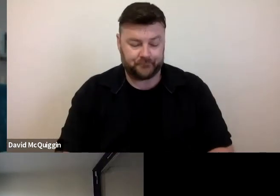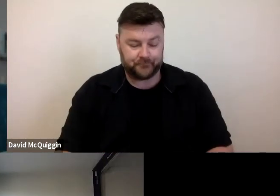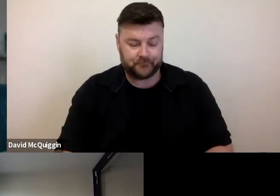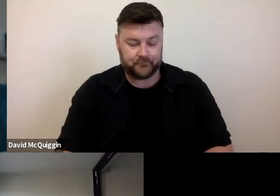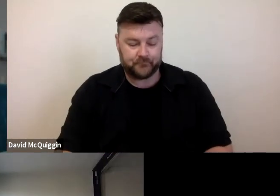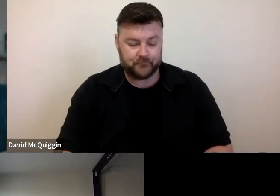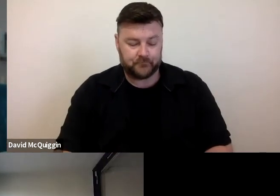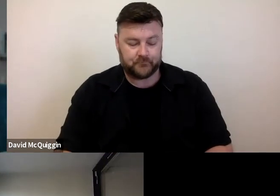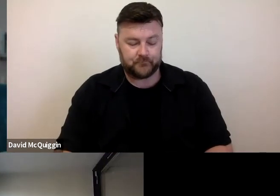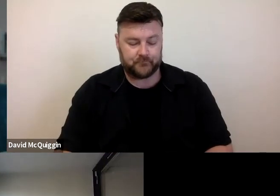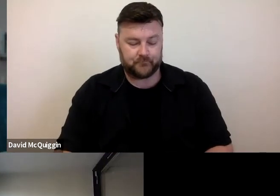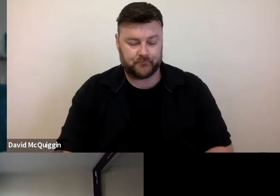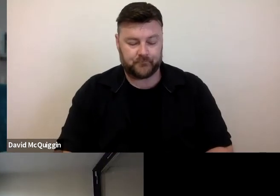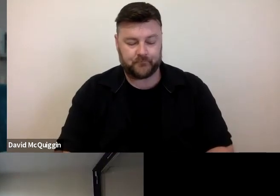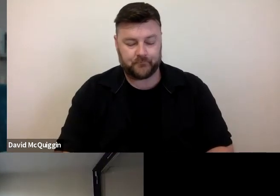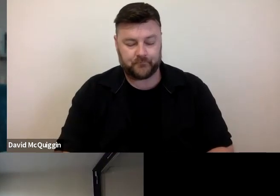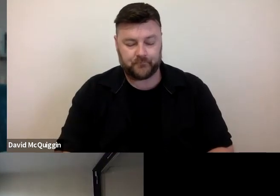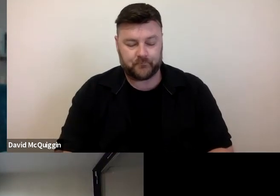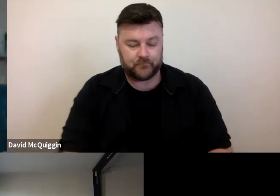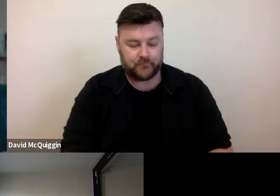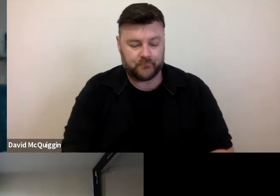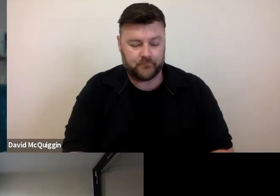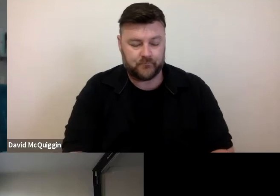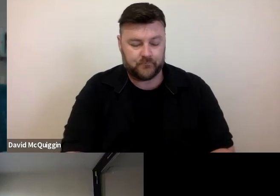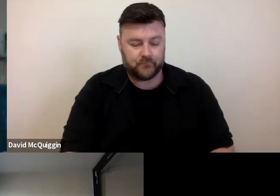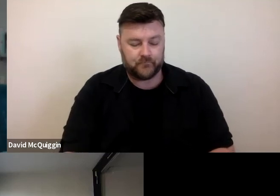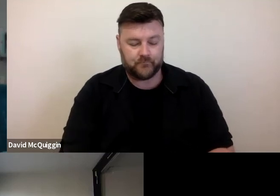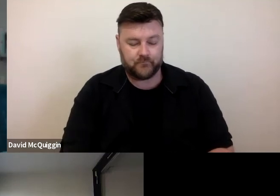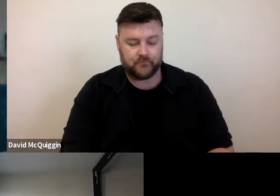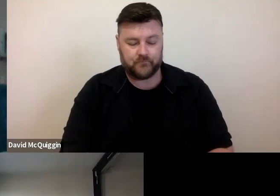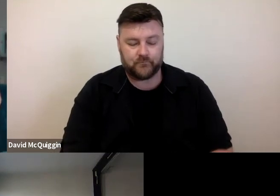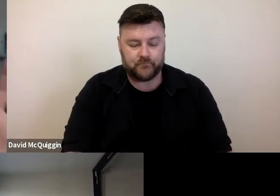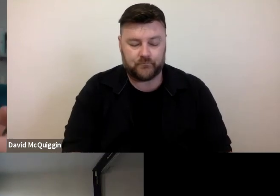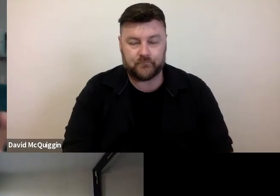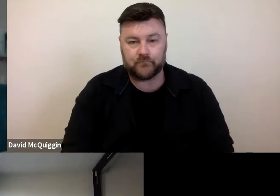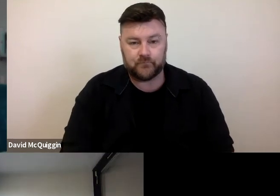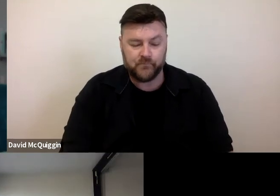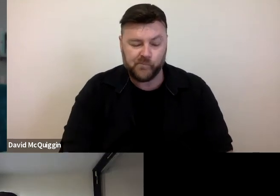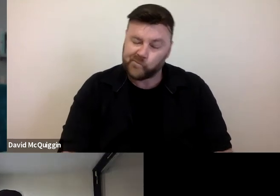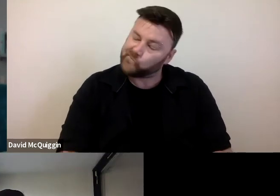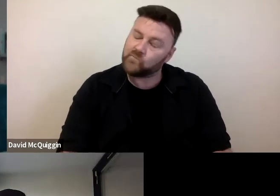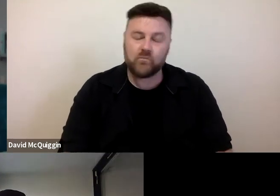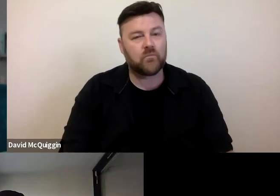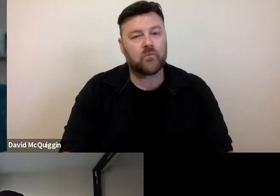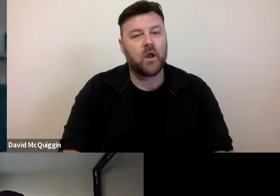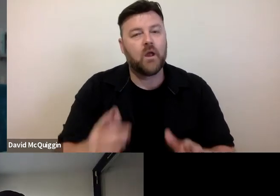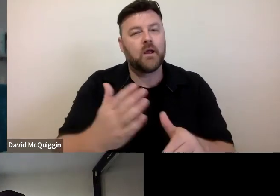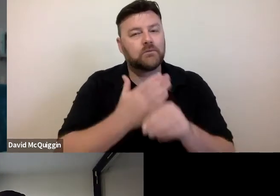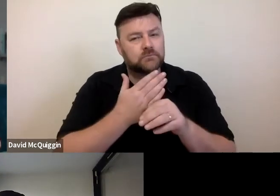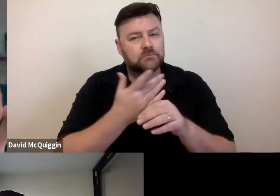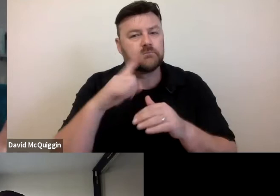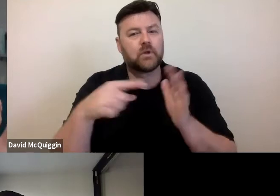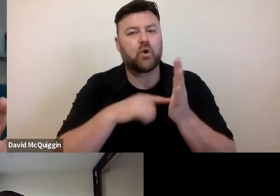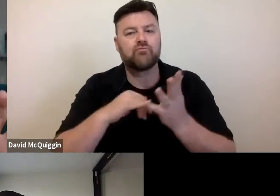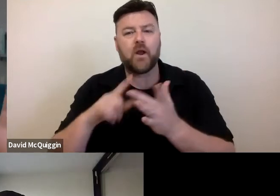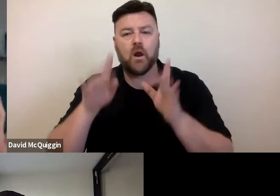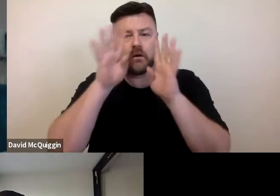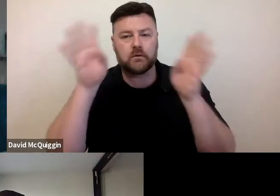research, the Indigenous and Torres Strait Islanders often use more